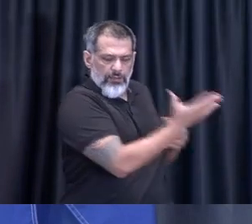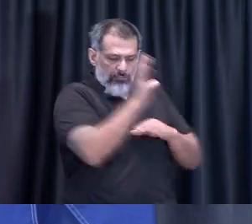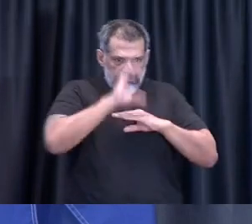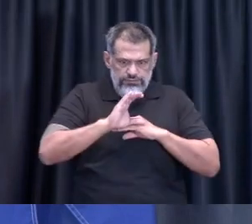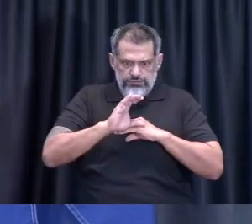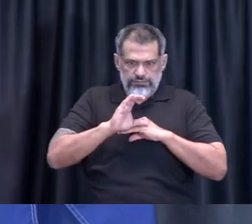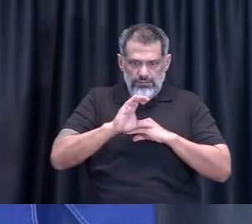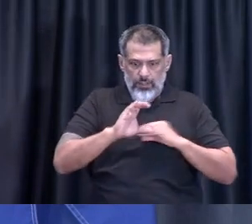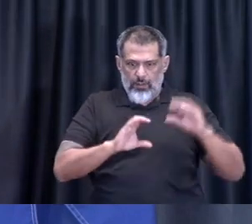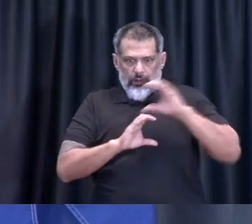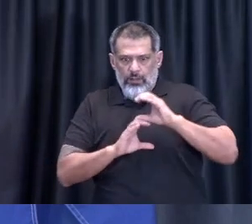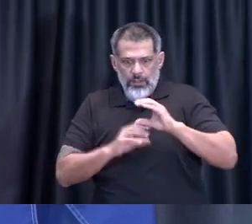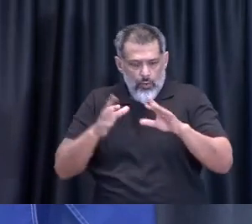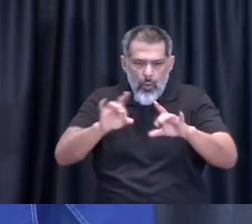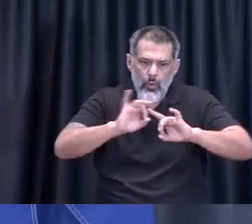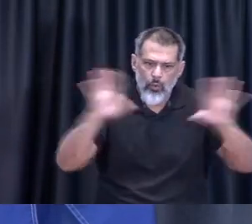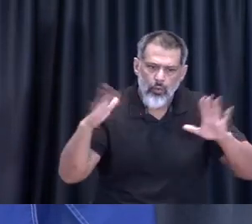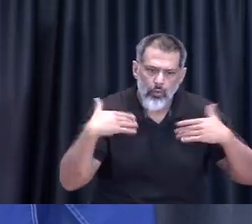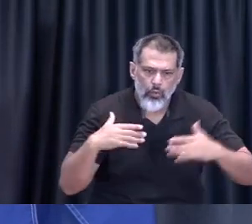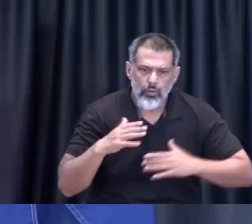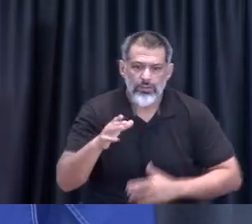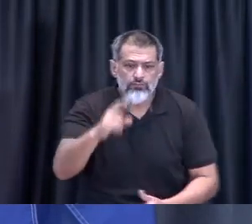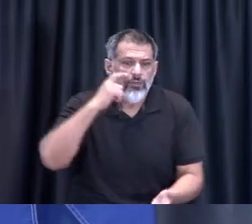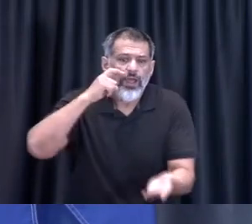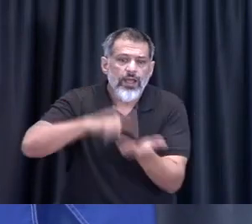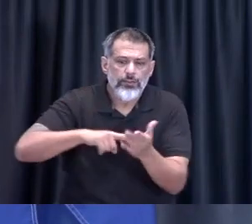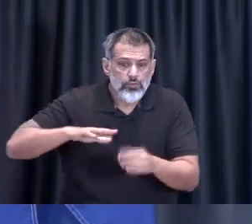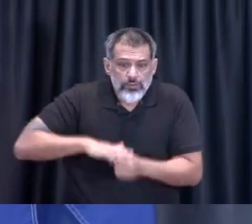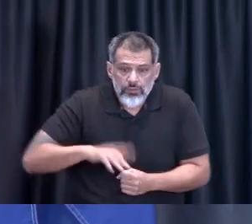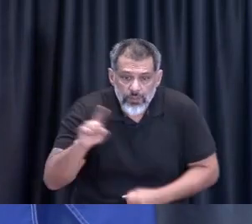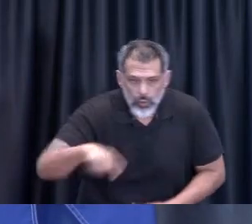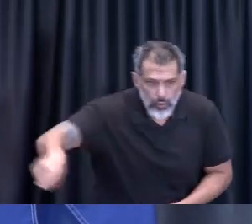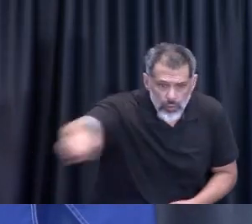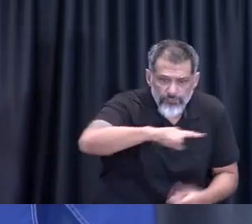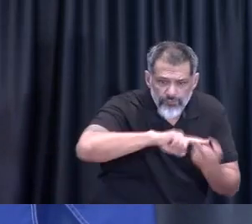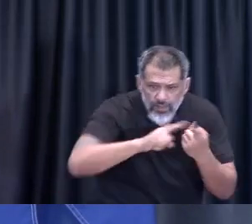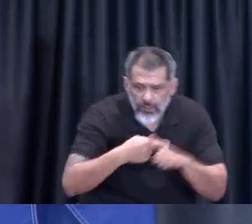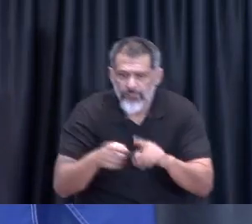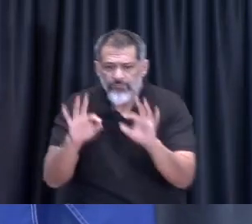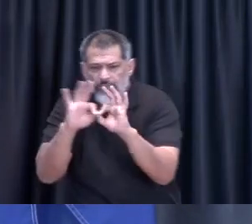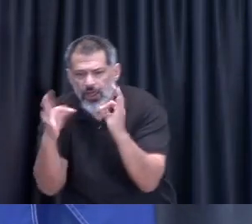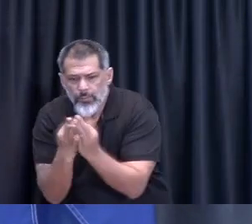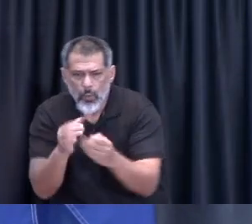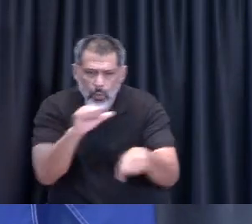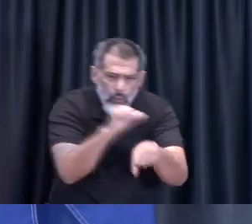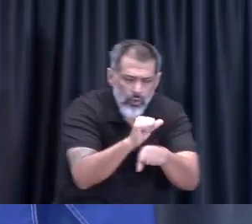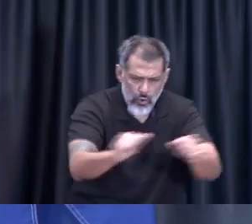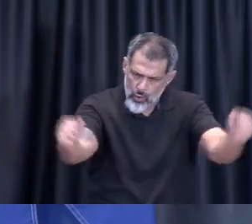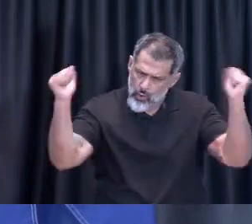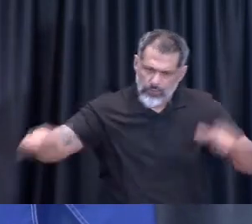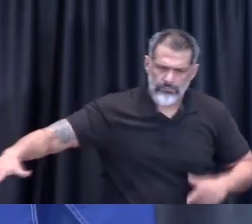members, friends, colleagues and residents. Ensuring that I continue to remain